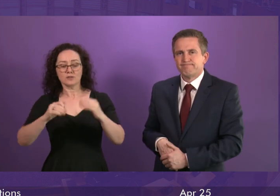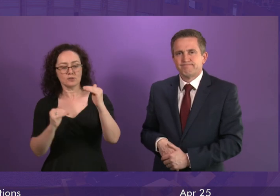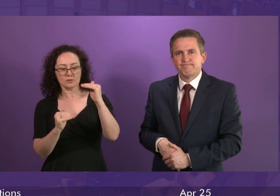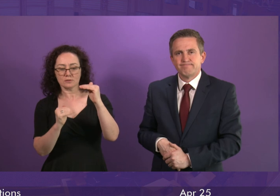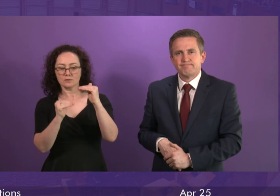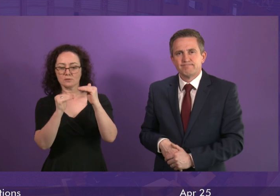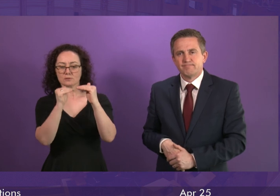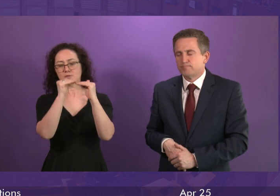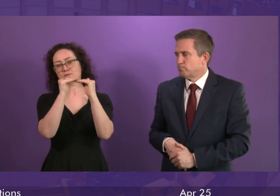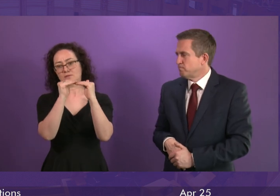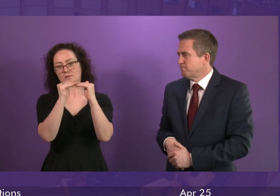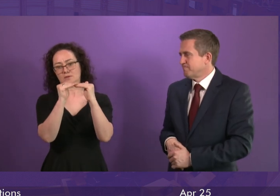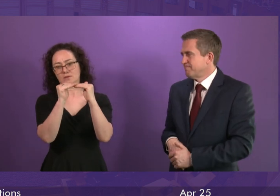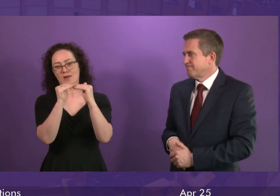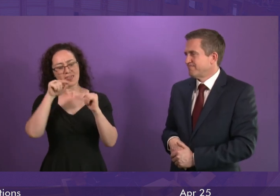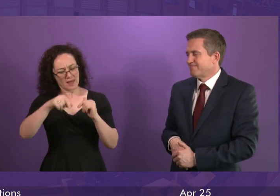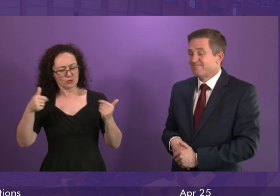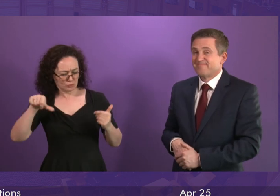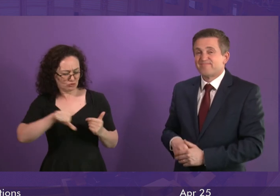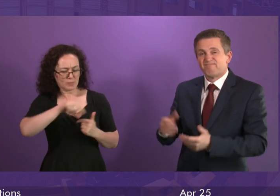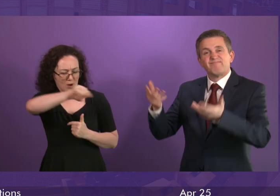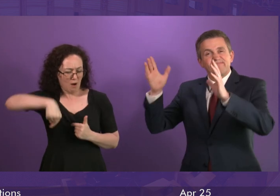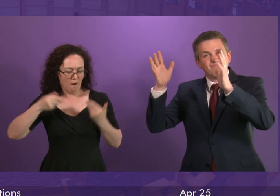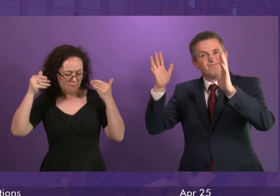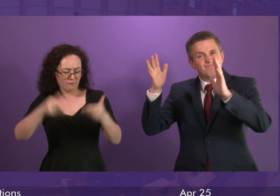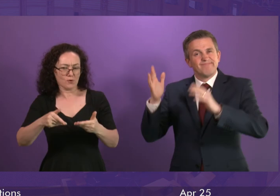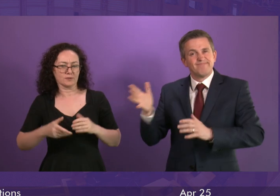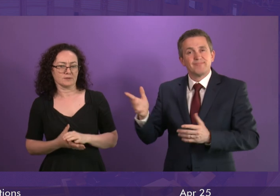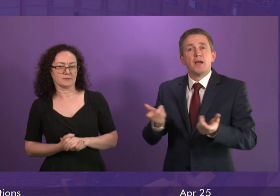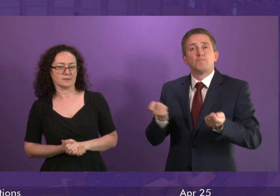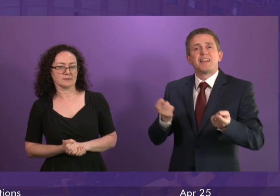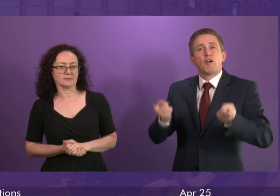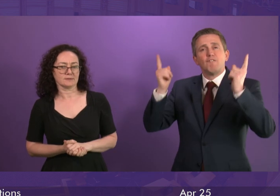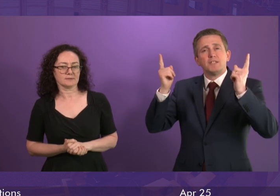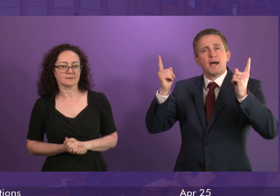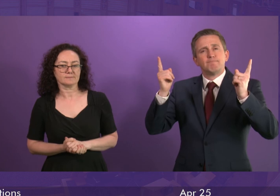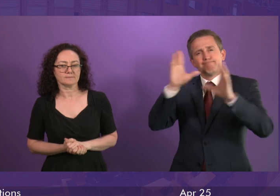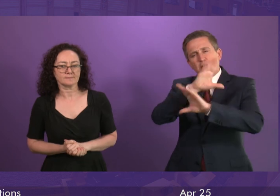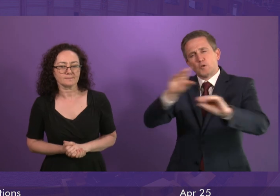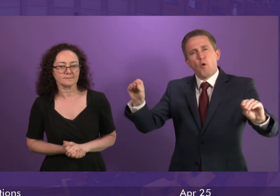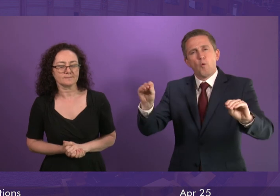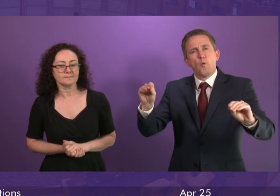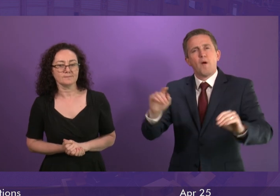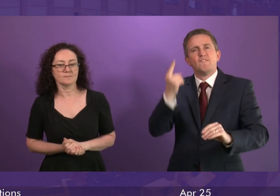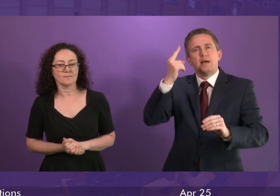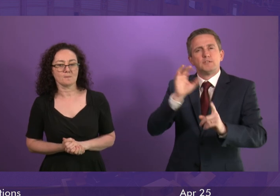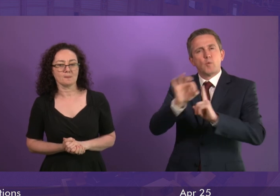to narrow, because that is what all of us should be focused on. The Presiding Officer: That concludes First Minister’s question